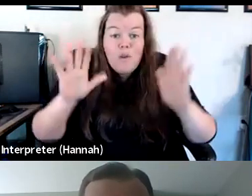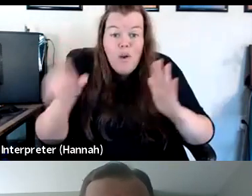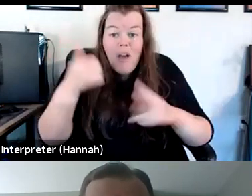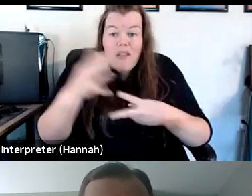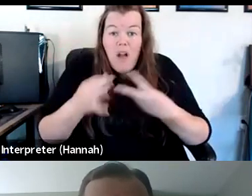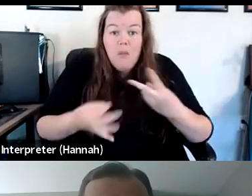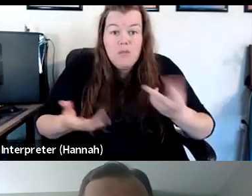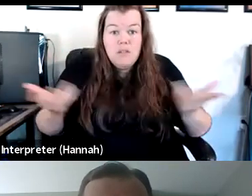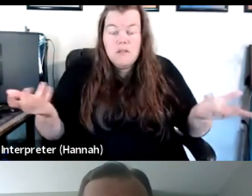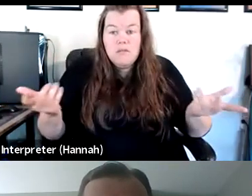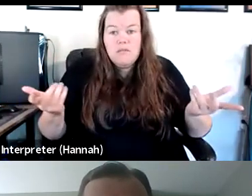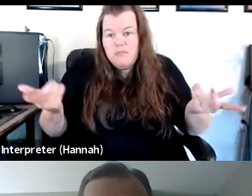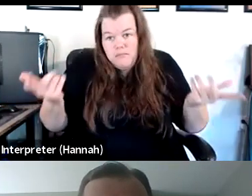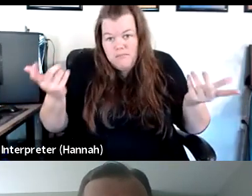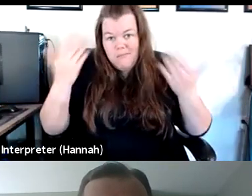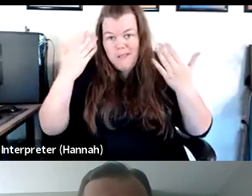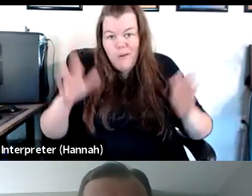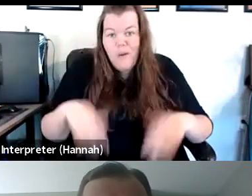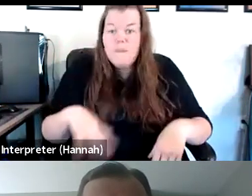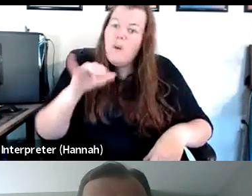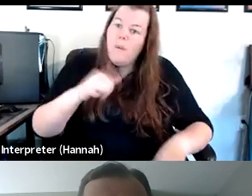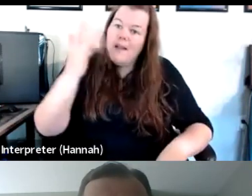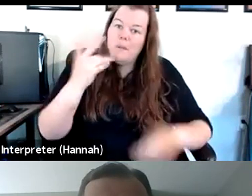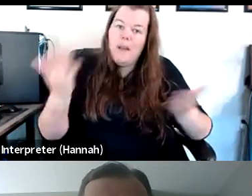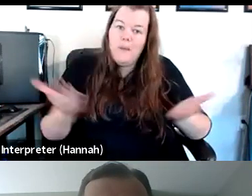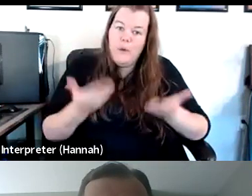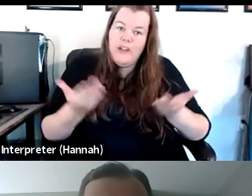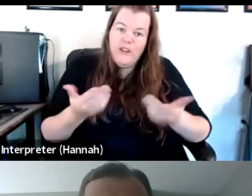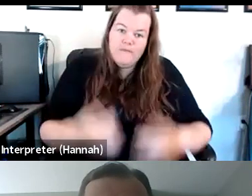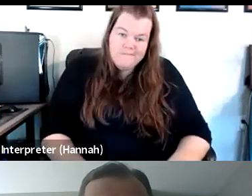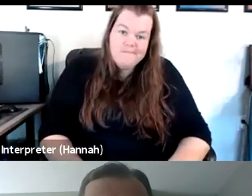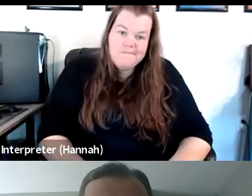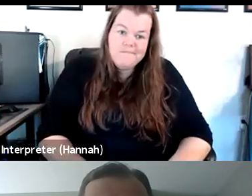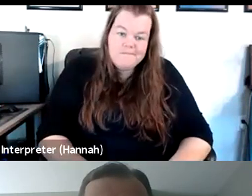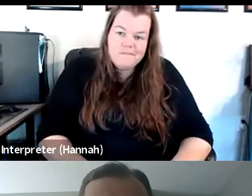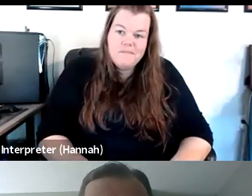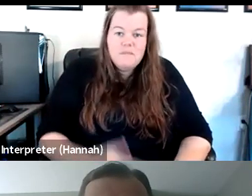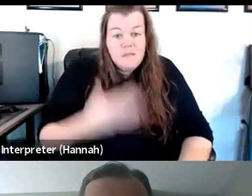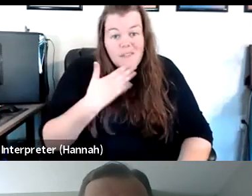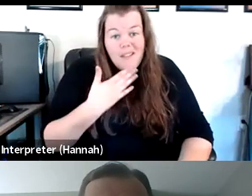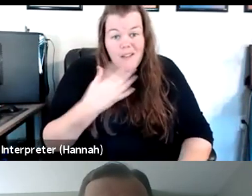then you know that's why we're all here today. So yeah thanks for that offer yeah.